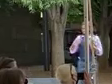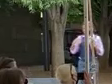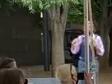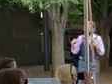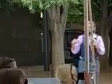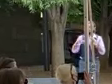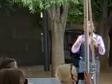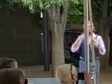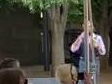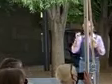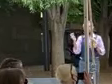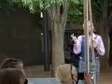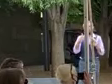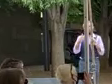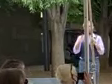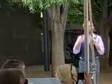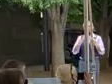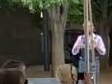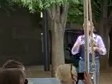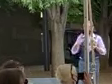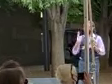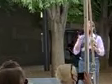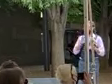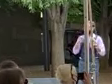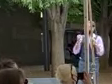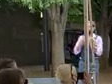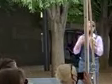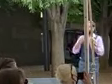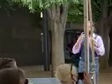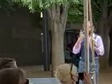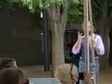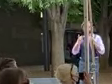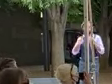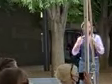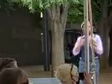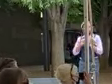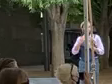Our society should look at folks with disabilities and not see what they cannot do